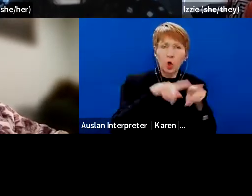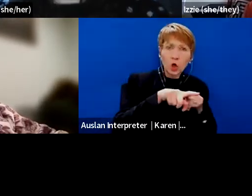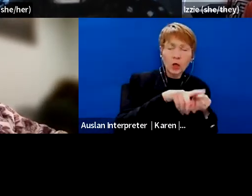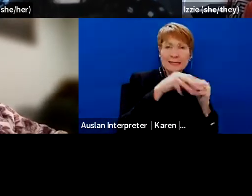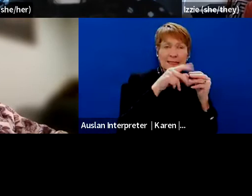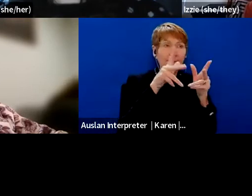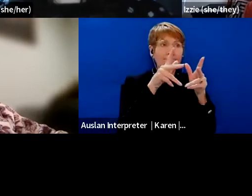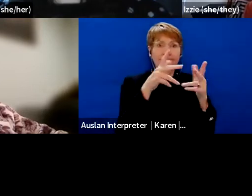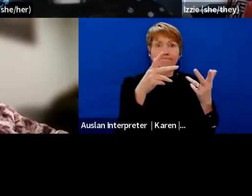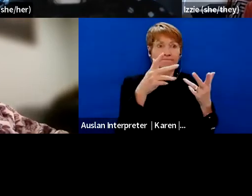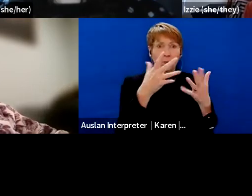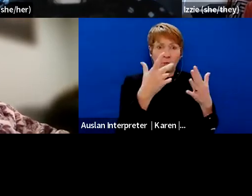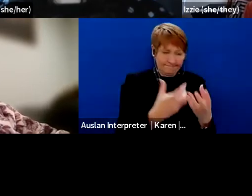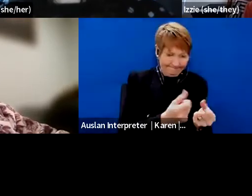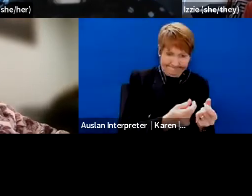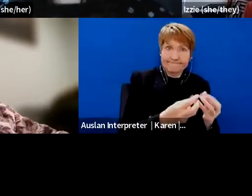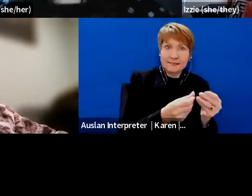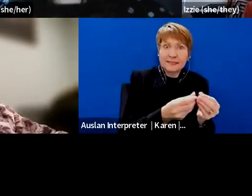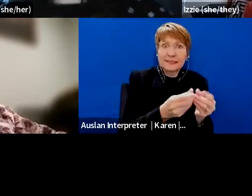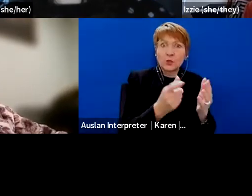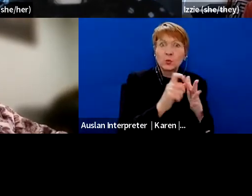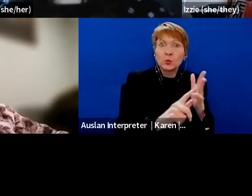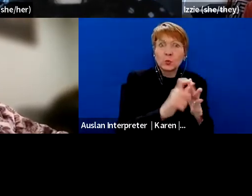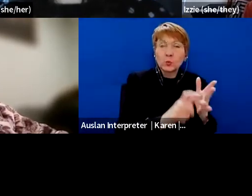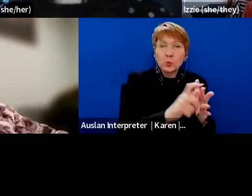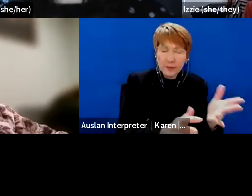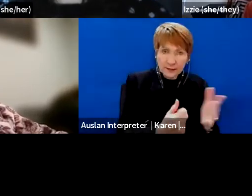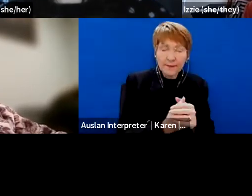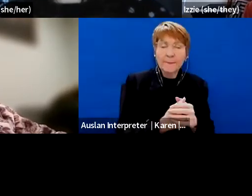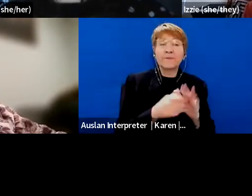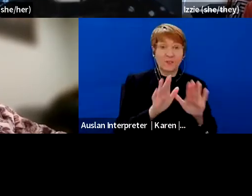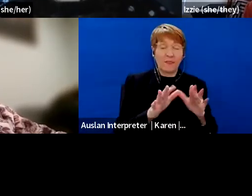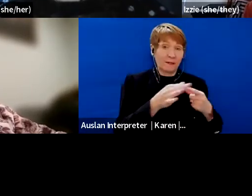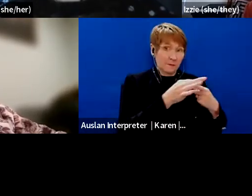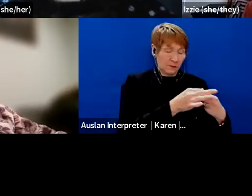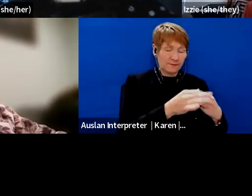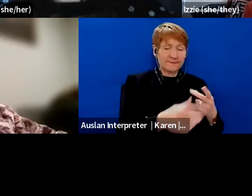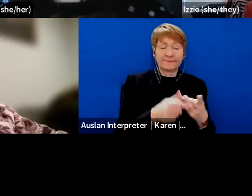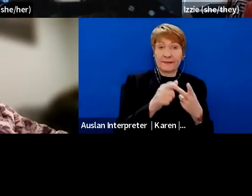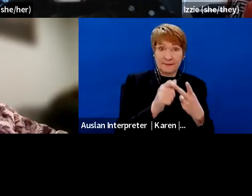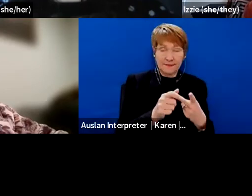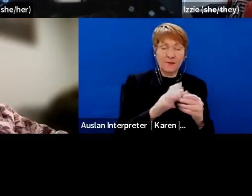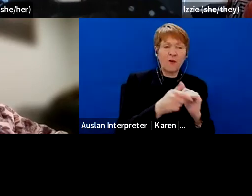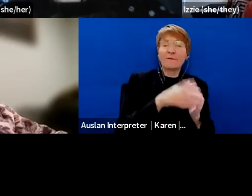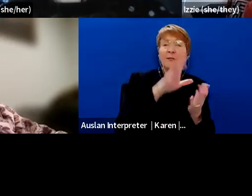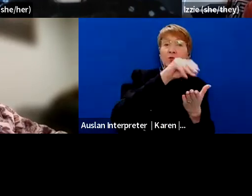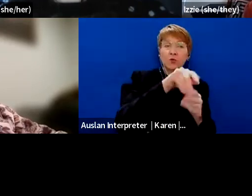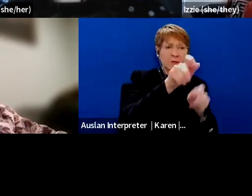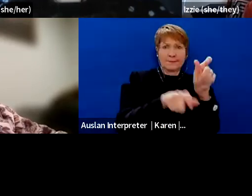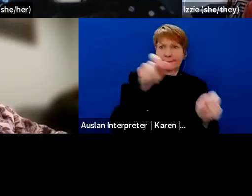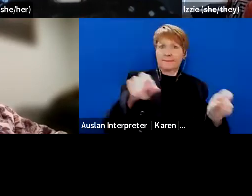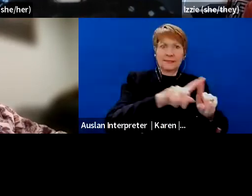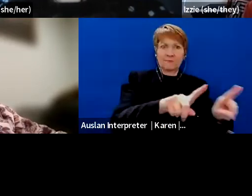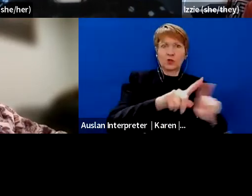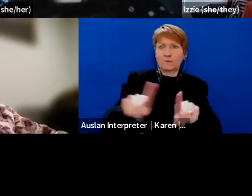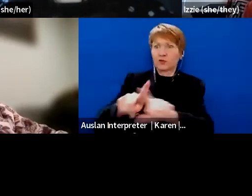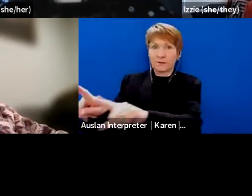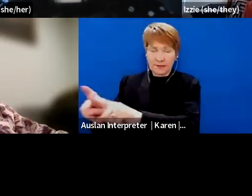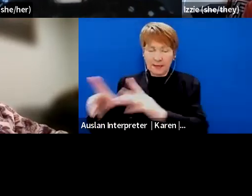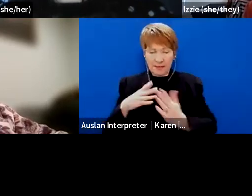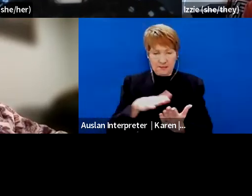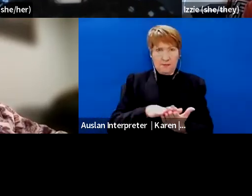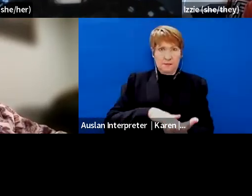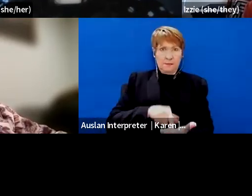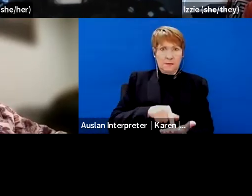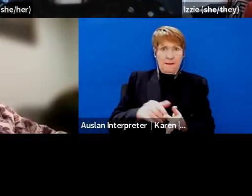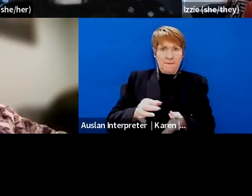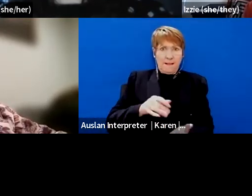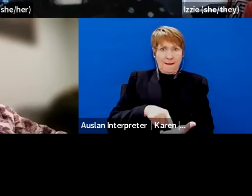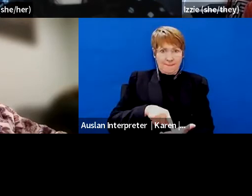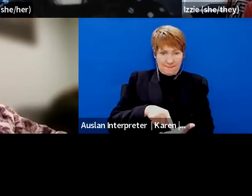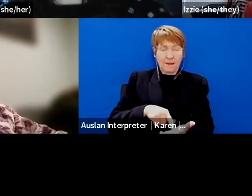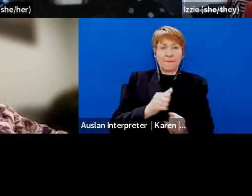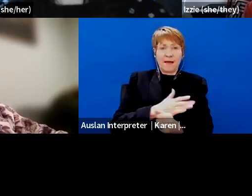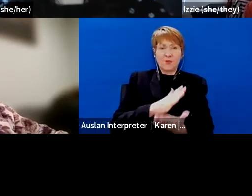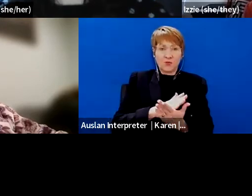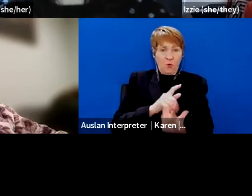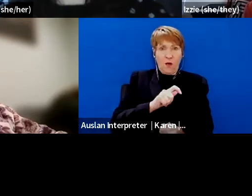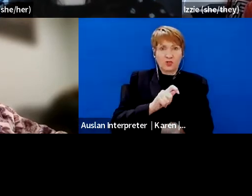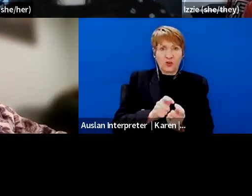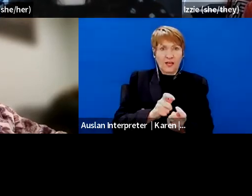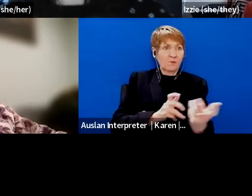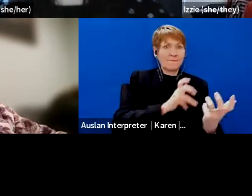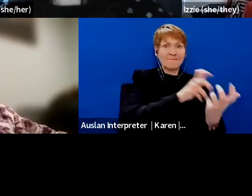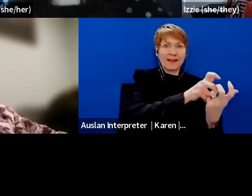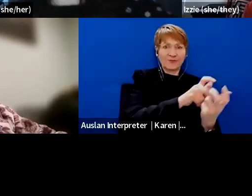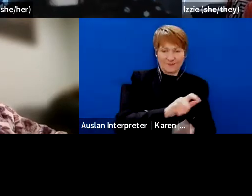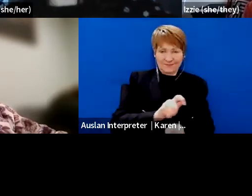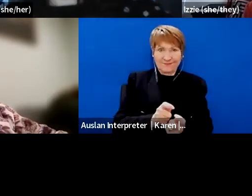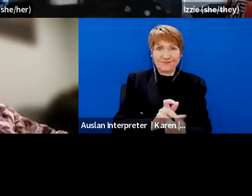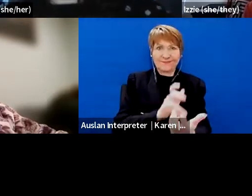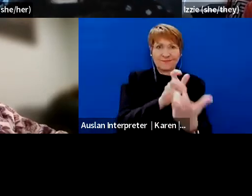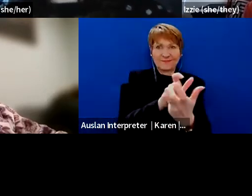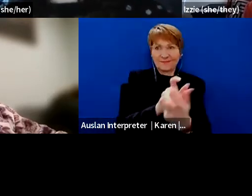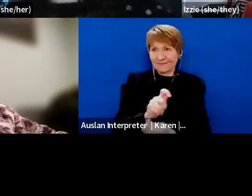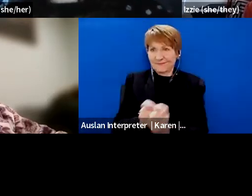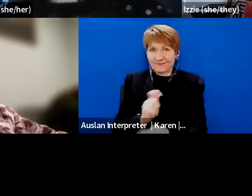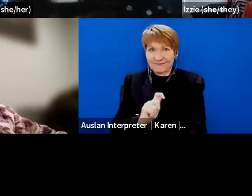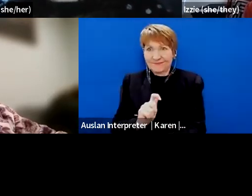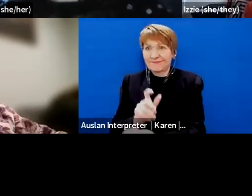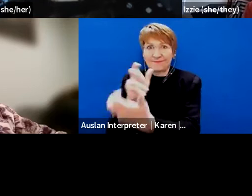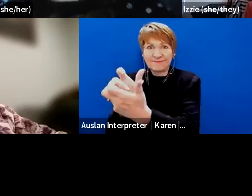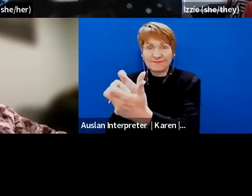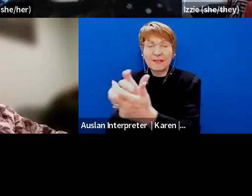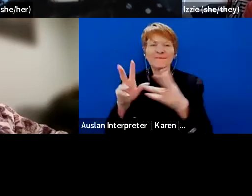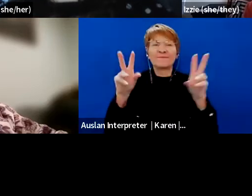sorts of different ways. But also, combining that with differentiation and being able to specifically target students that needs support to make sure they ever get with a gauge from all ends, both on the disabled all the way to the extended, and to ensure